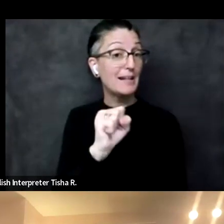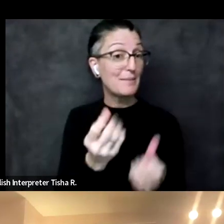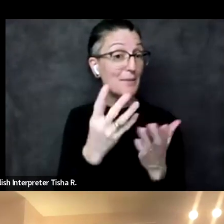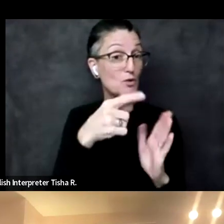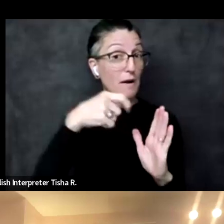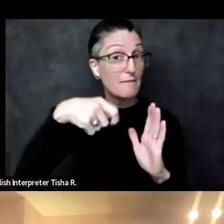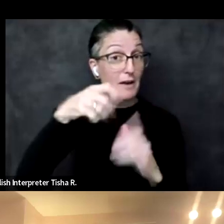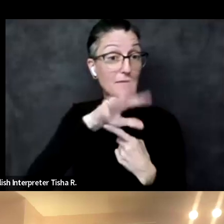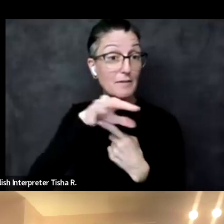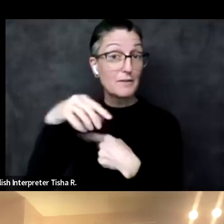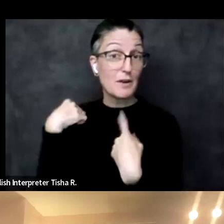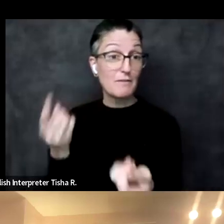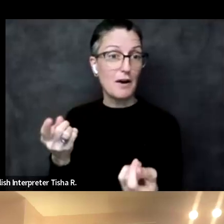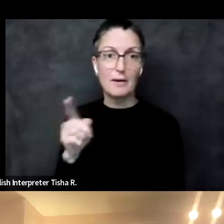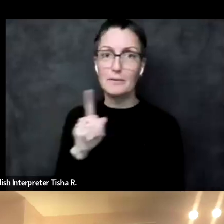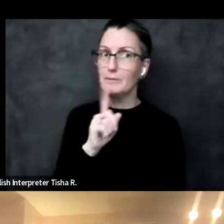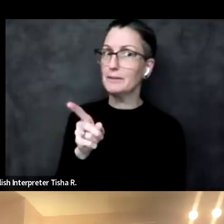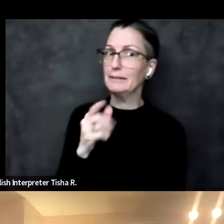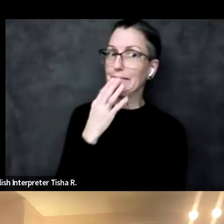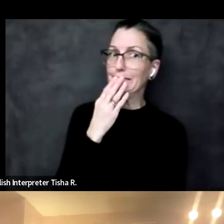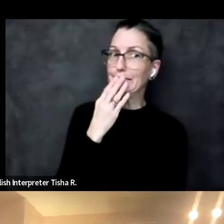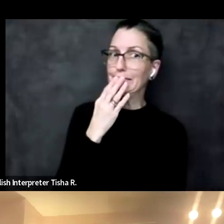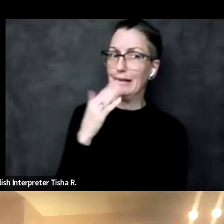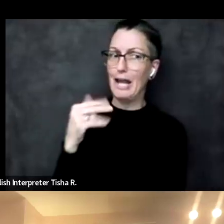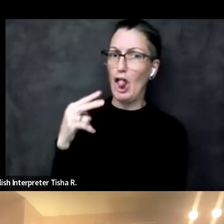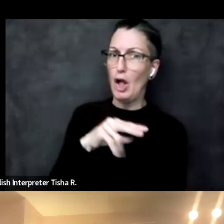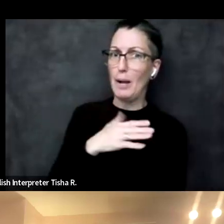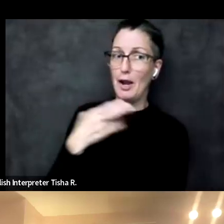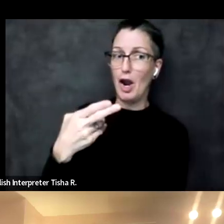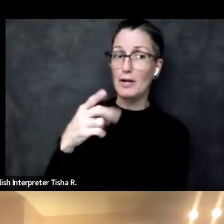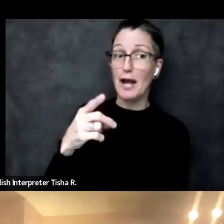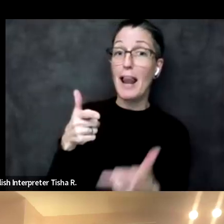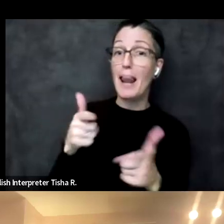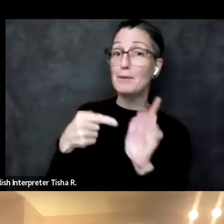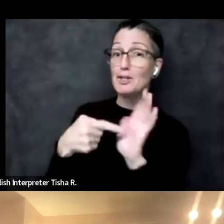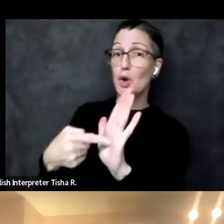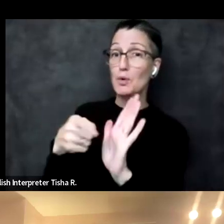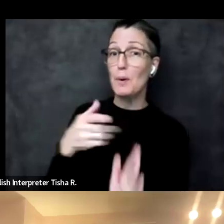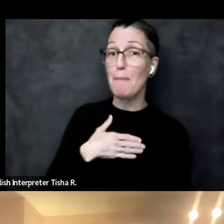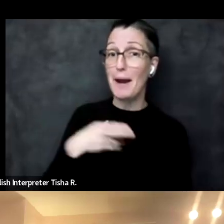I literally have my hard drive. Let me show you my hard drive. Shaina: Yes, please.